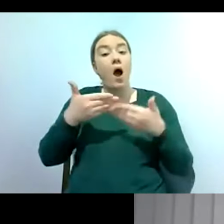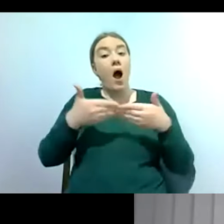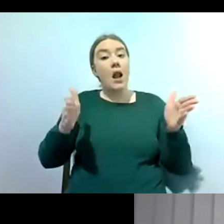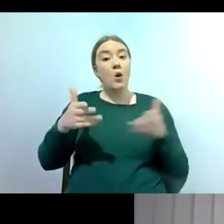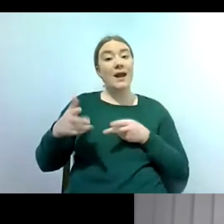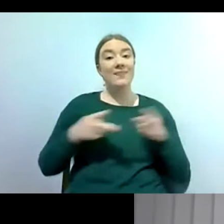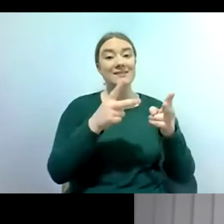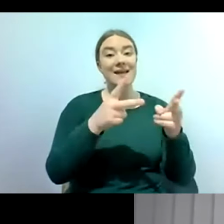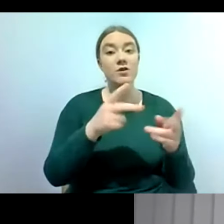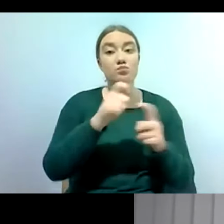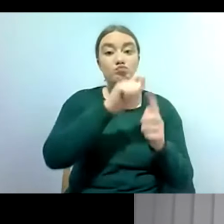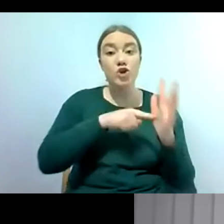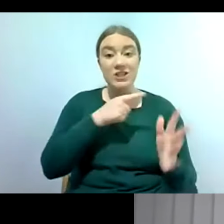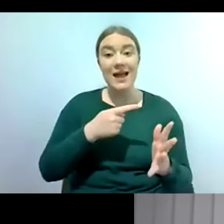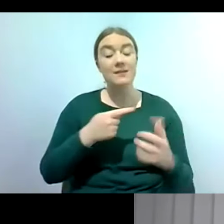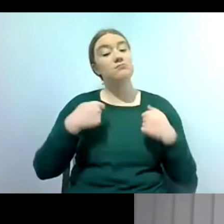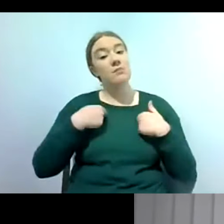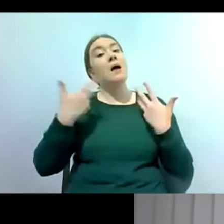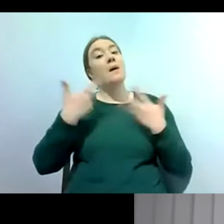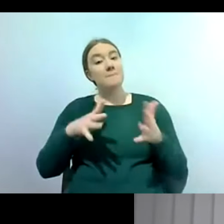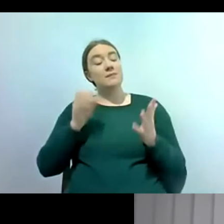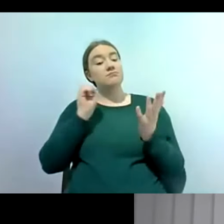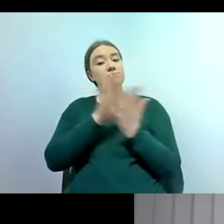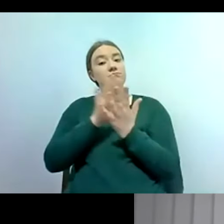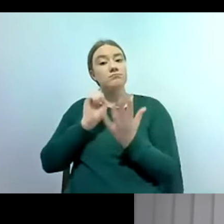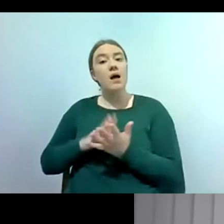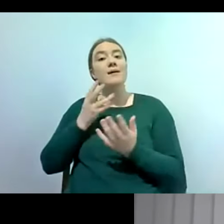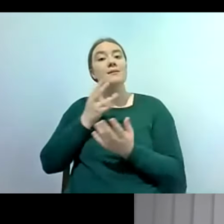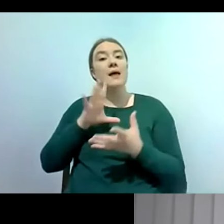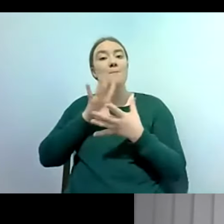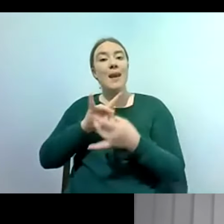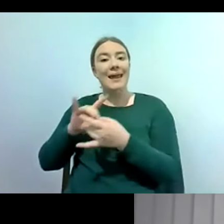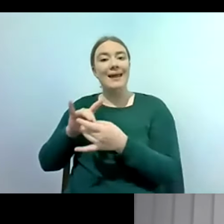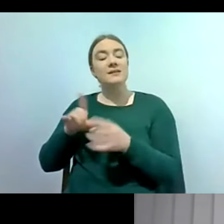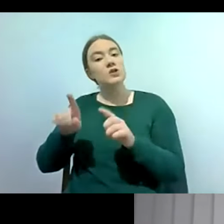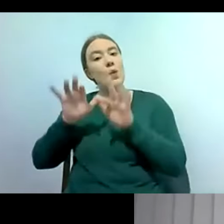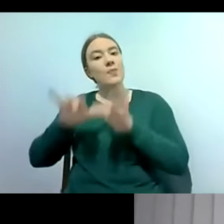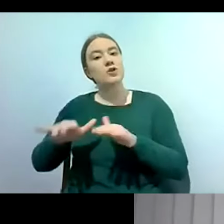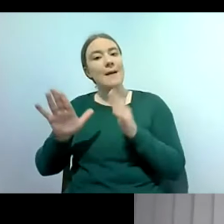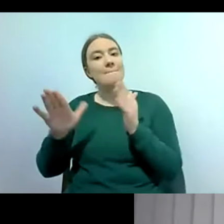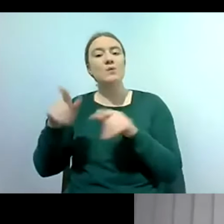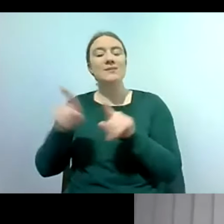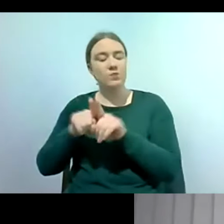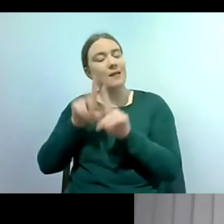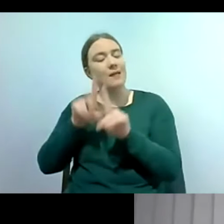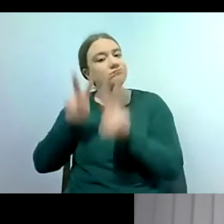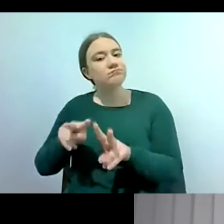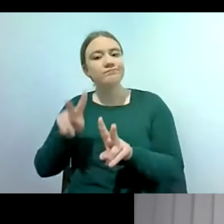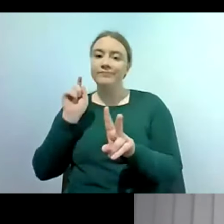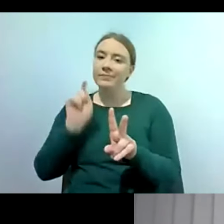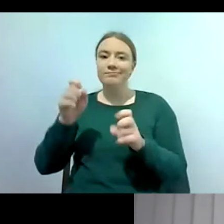um i have also put a few links in the text box for you as well but you can visit our website which is